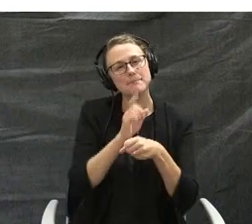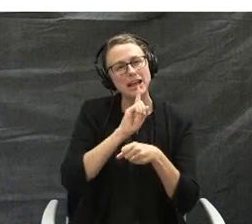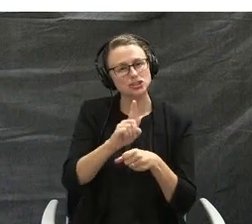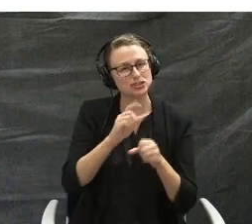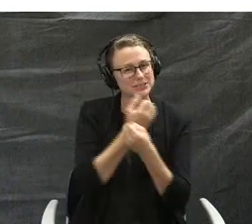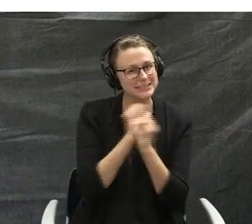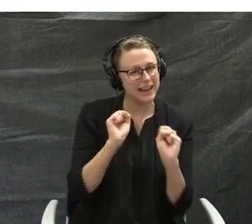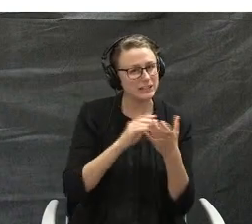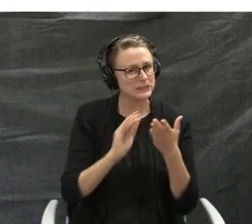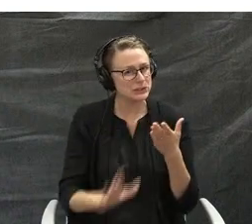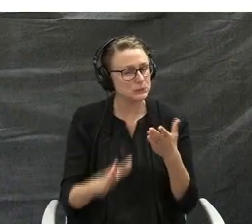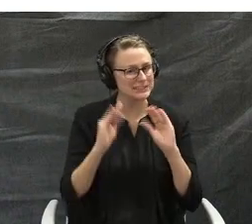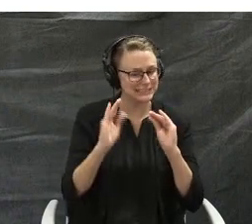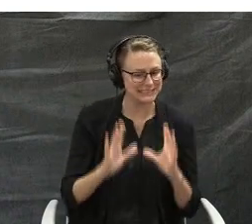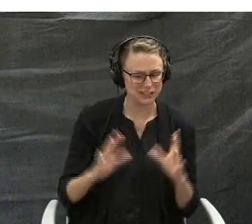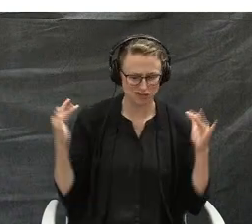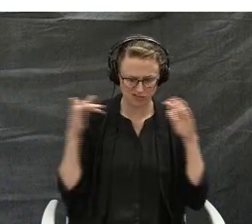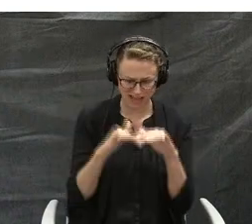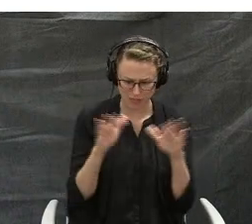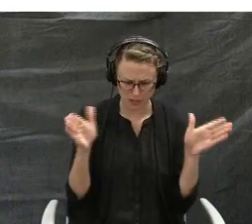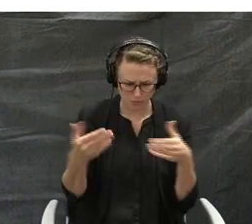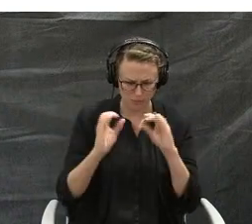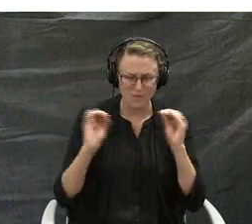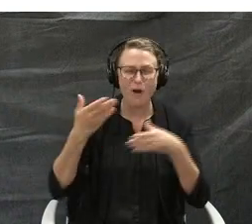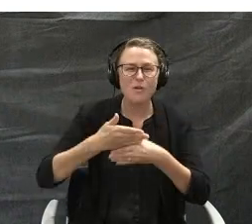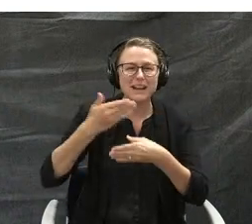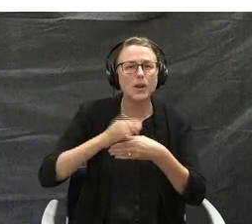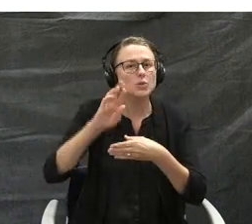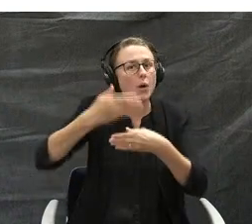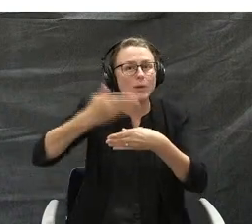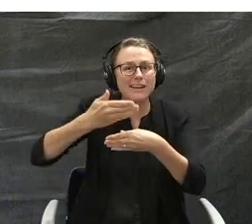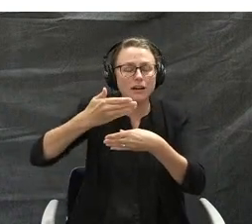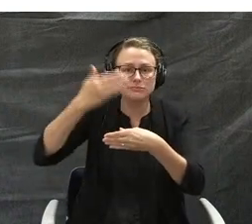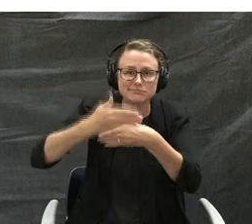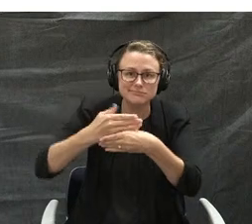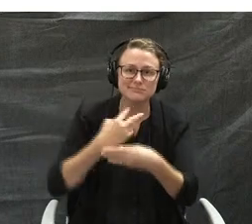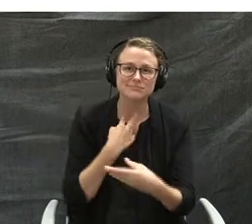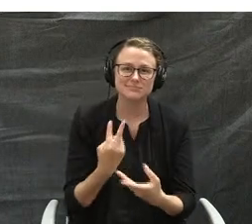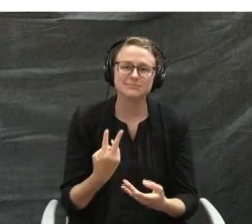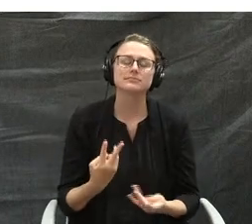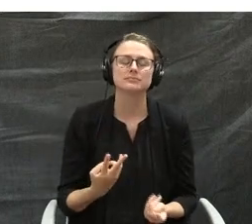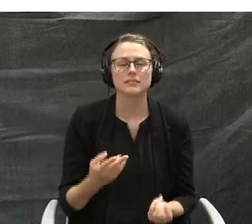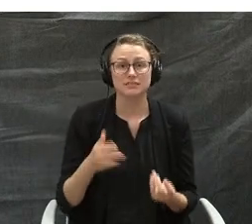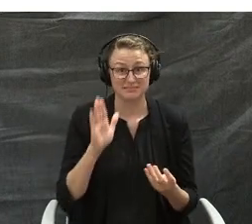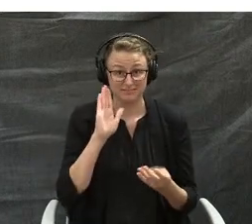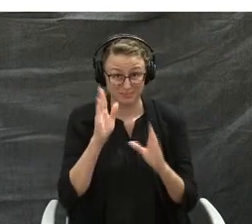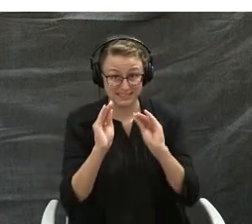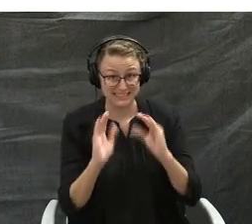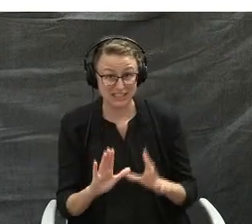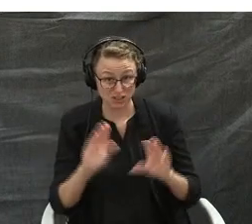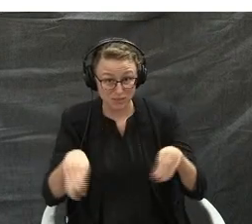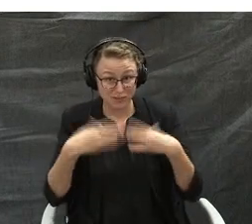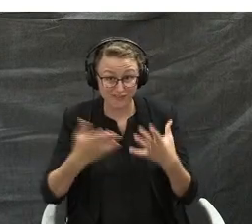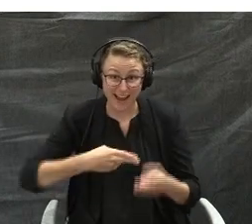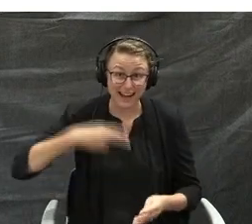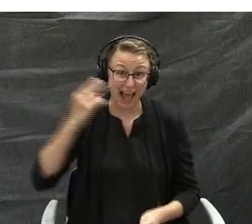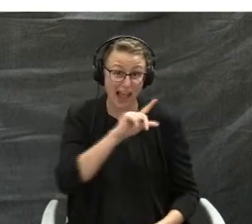and teachers gathering in rooms with no windows or windows that don't open will teachers be provided high quality portable